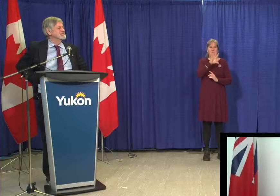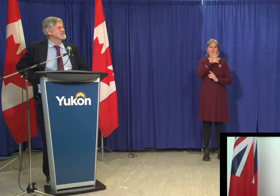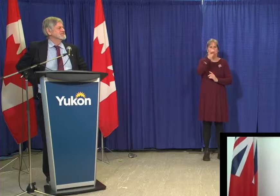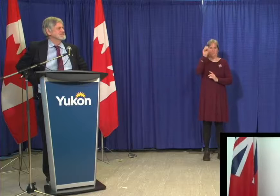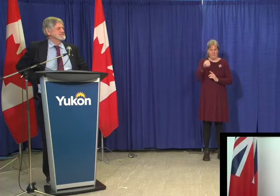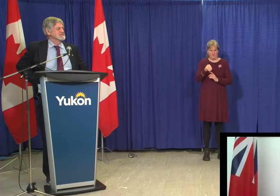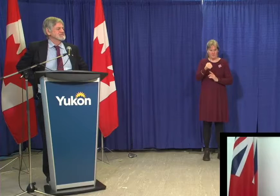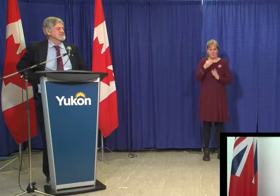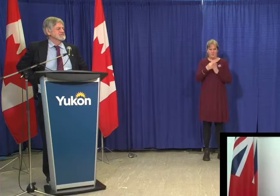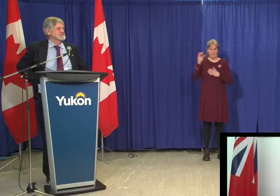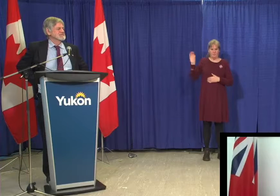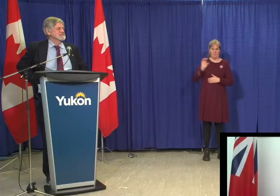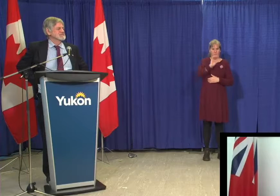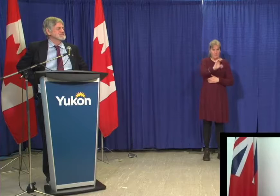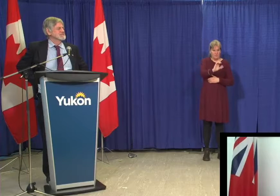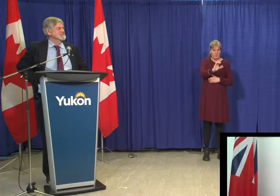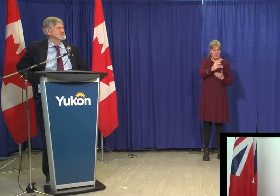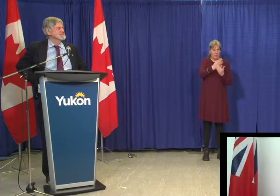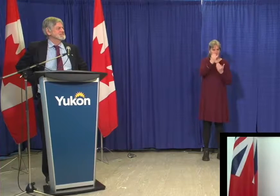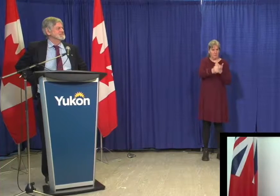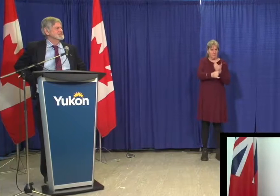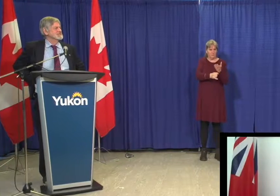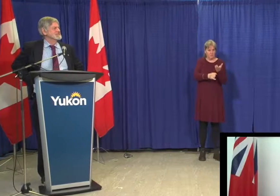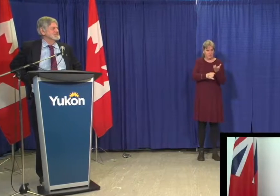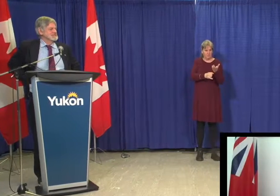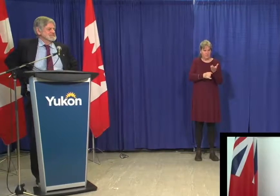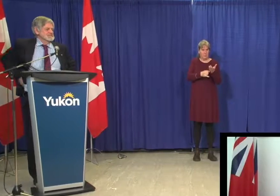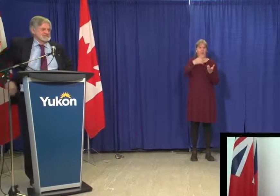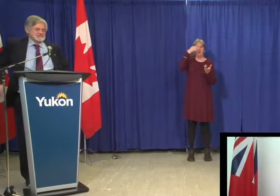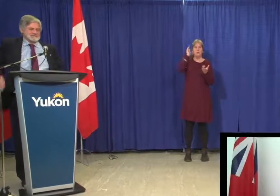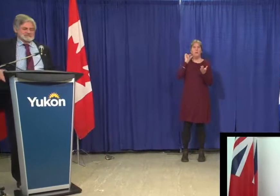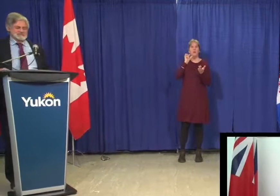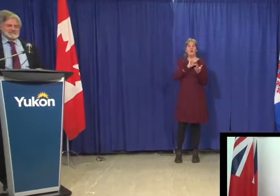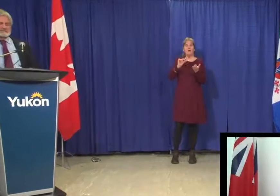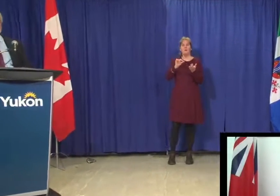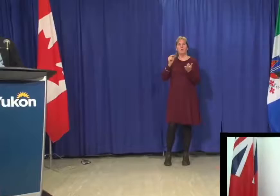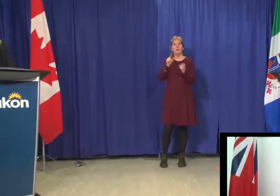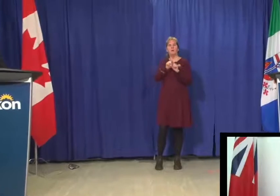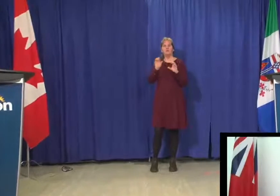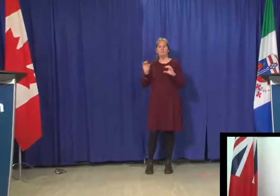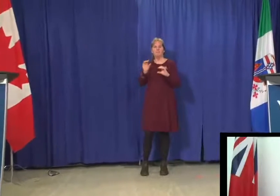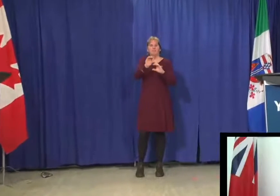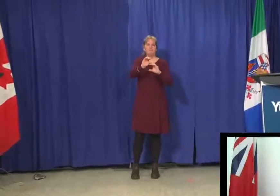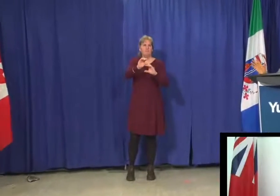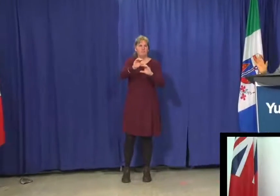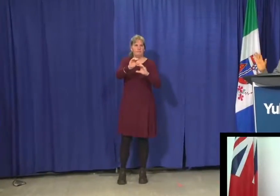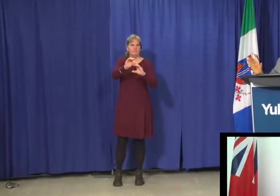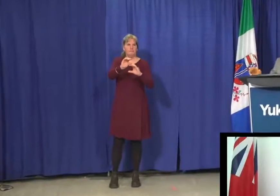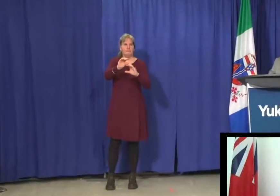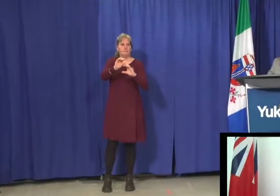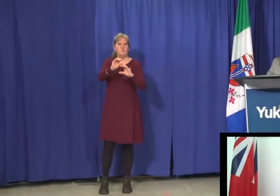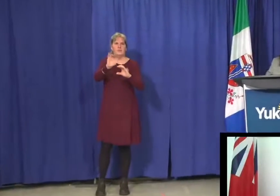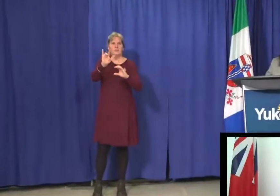It provides 70 million -- 75 percent funding for the projects. The Yukon government will